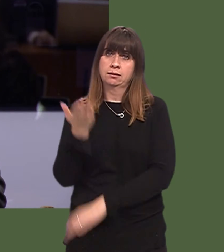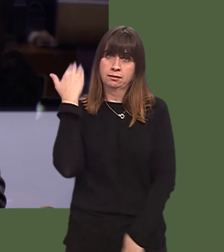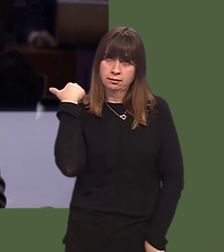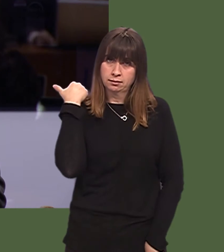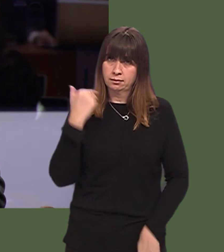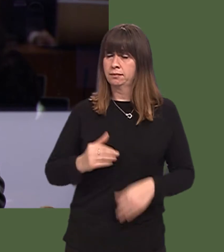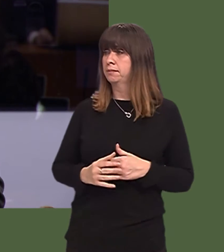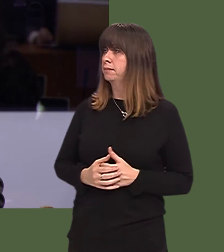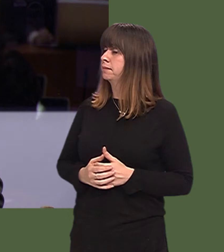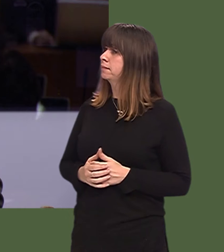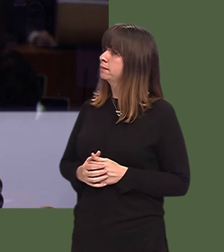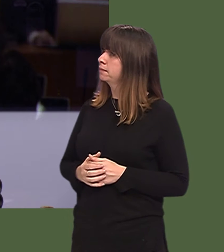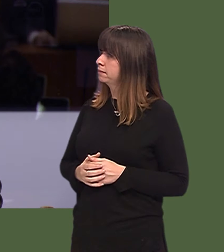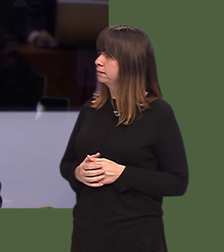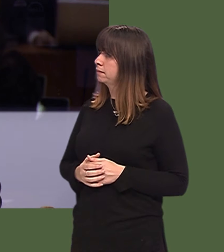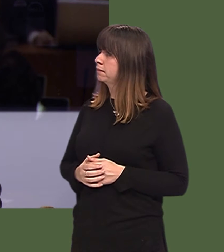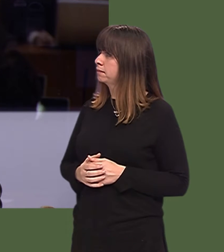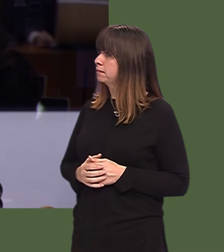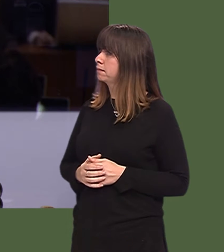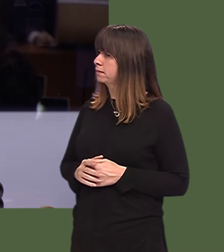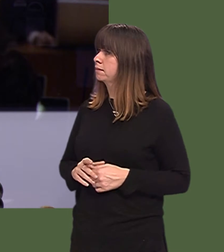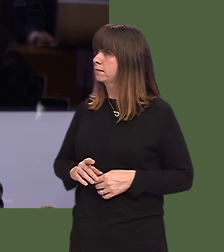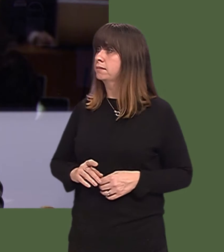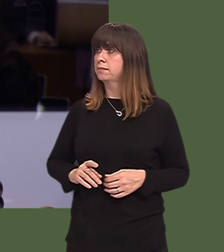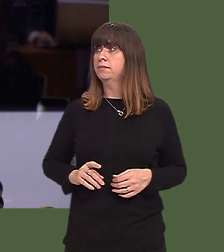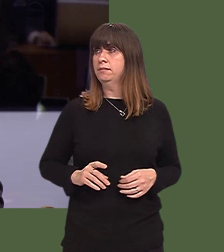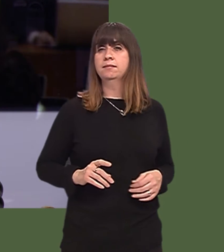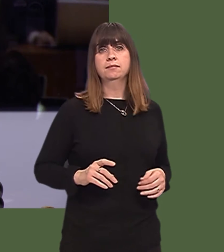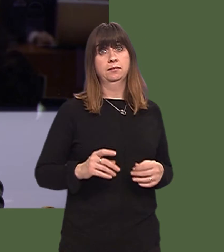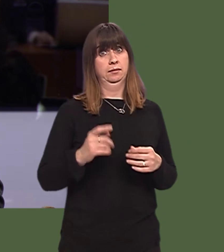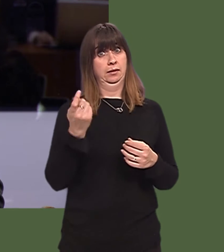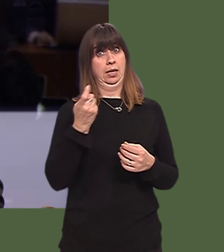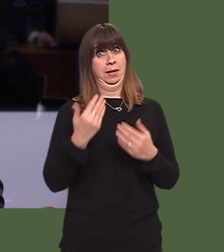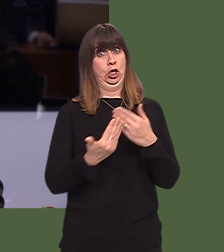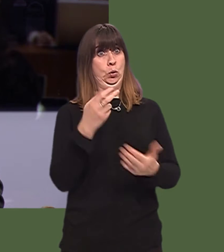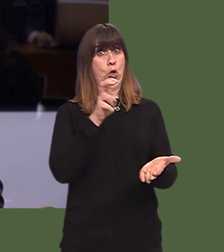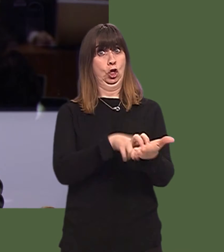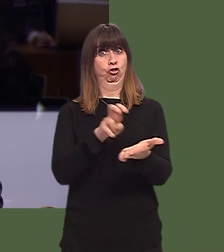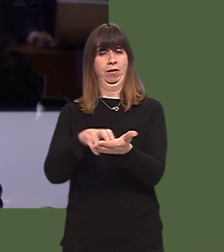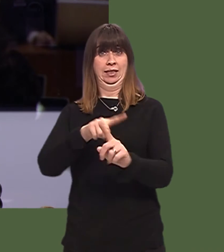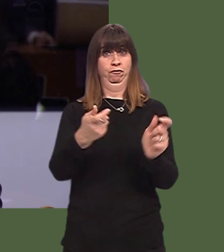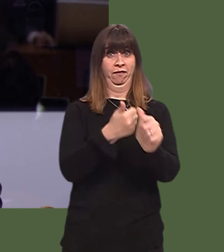With the Wales and borders franchise coming up for renewal, First Minister, what discussions